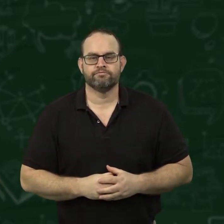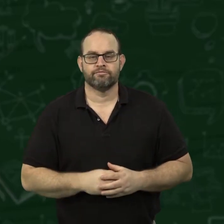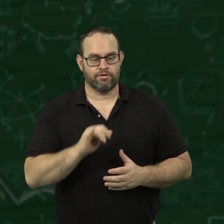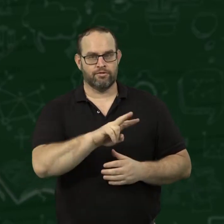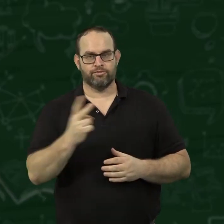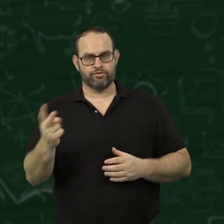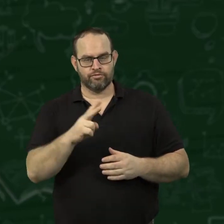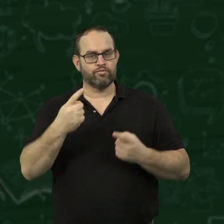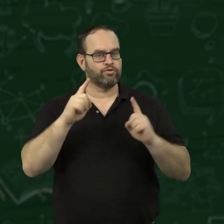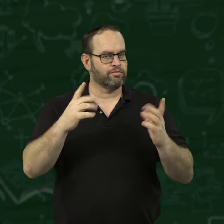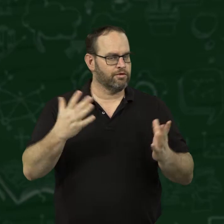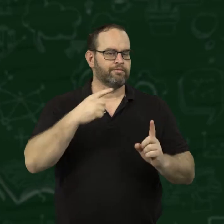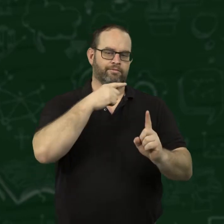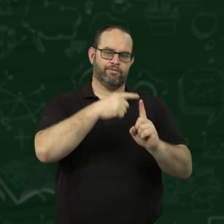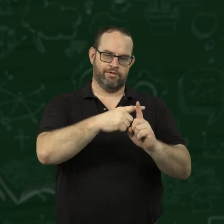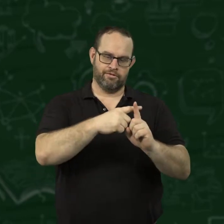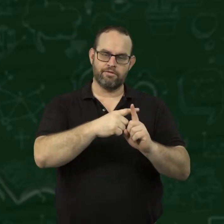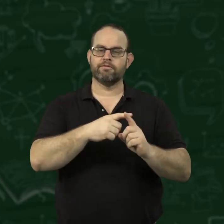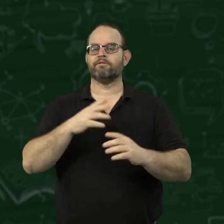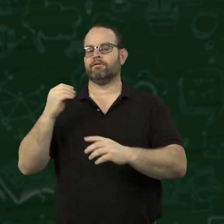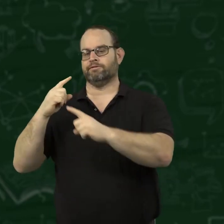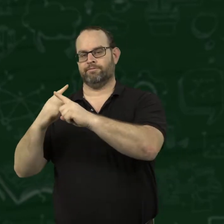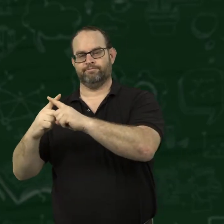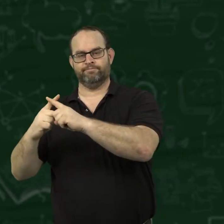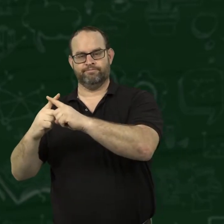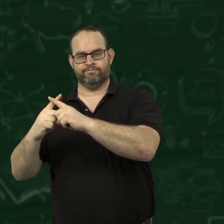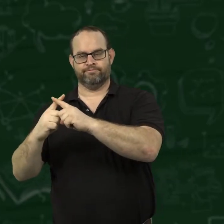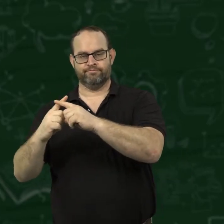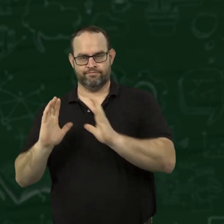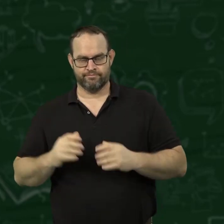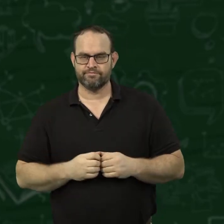The commutative property works for addition and multiplication.